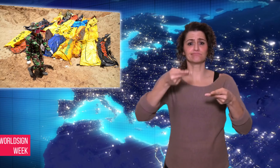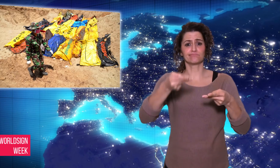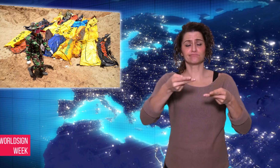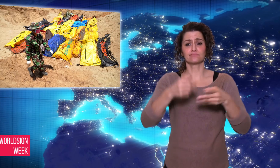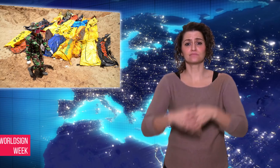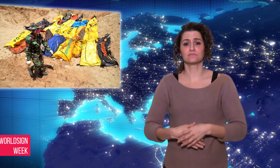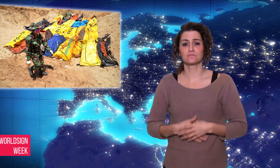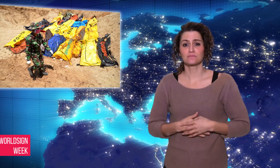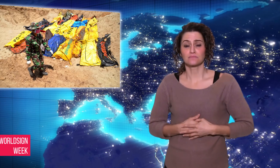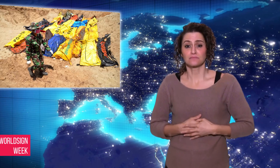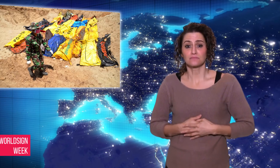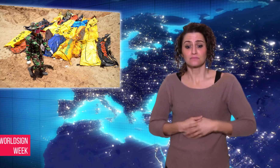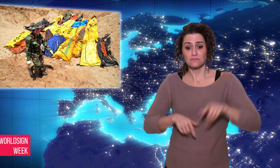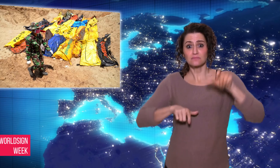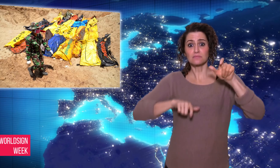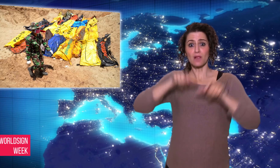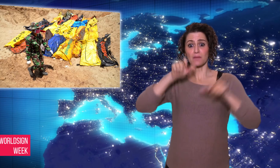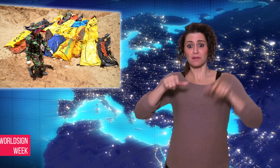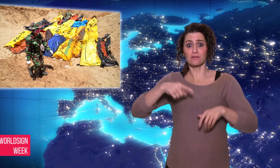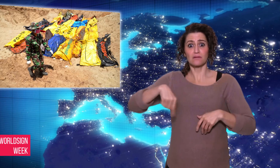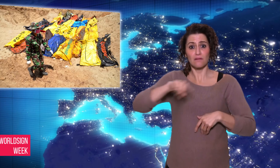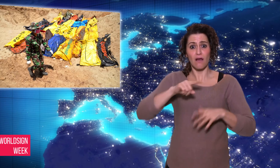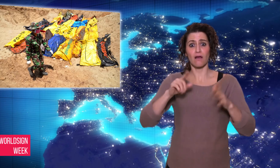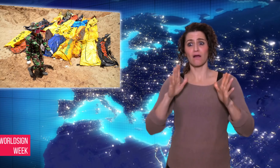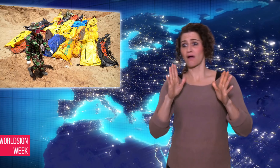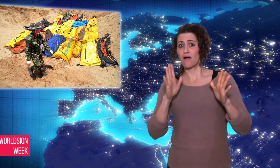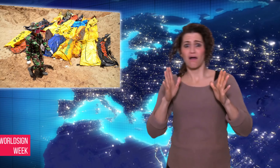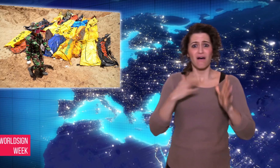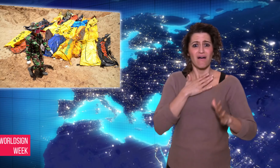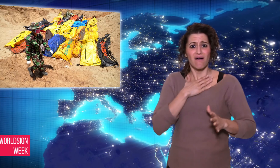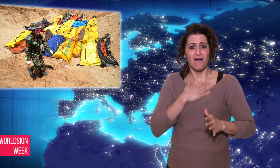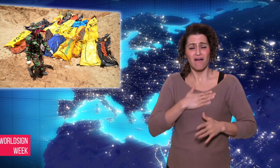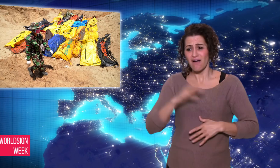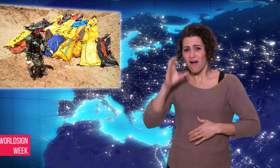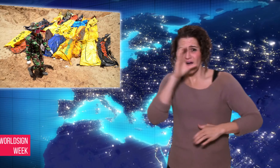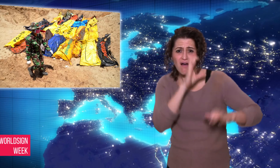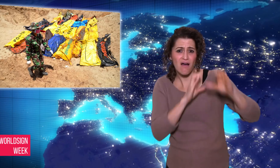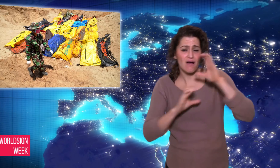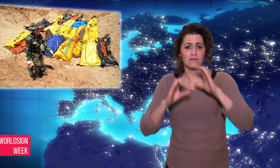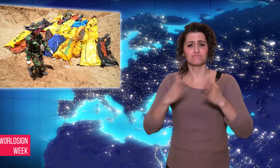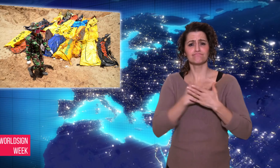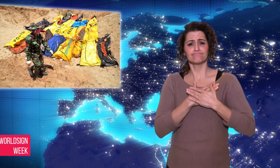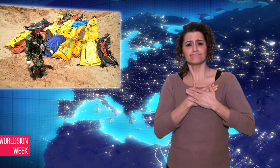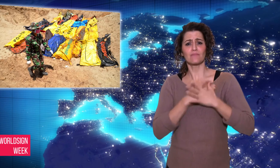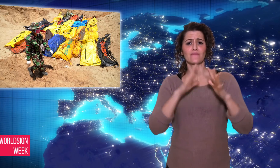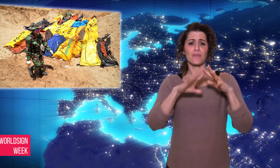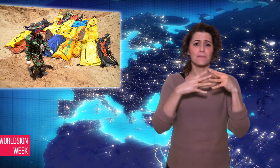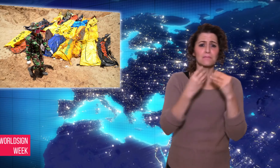survivors searched for their loved